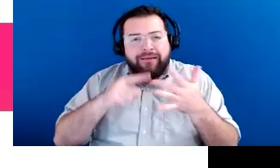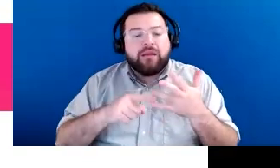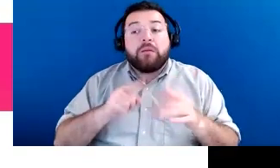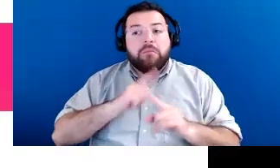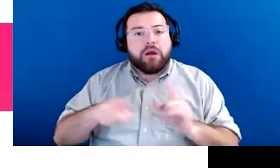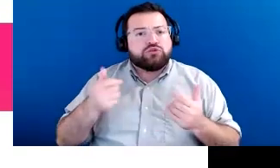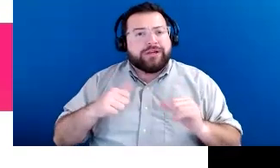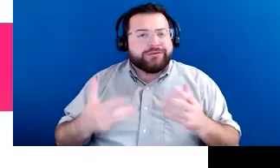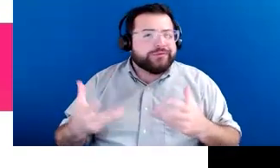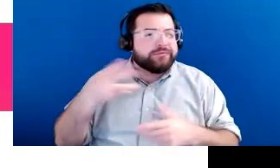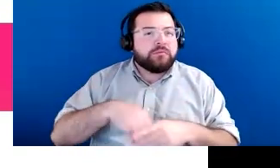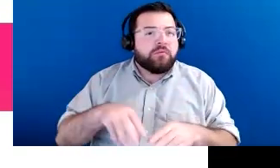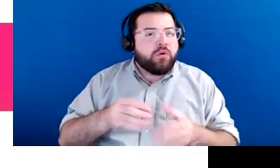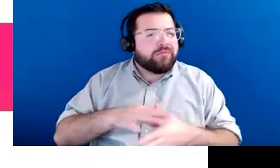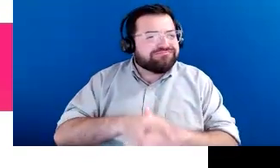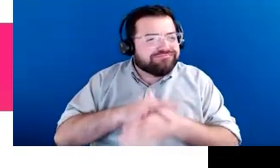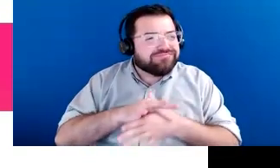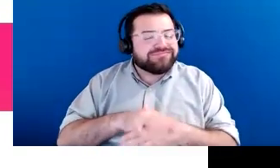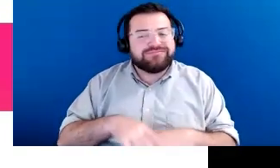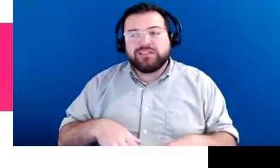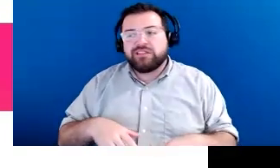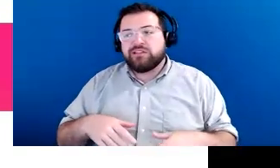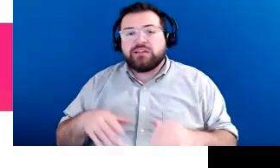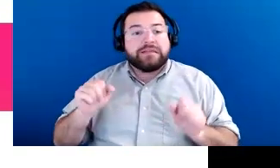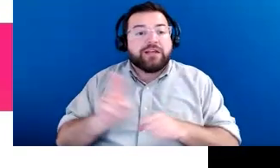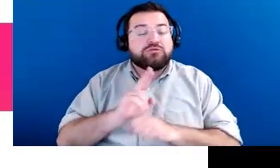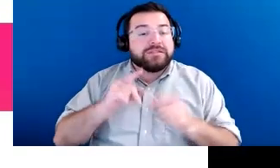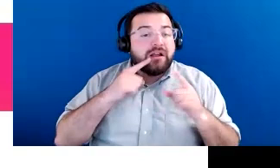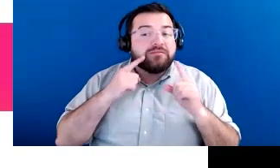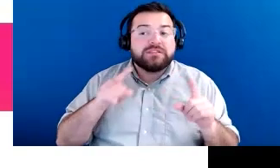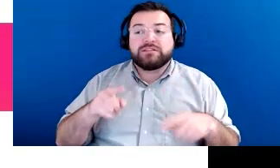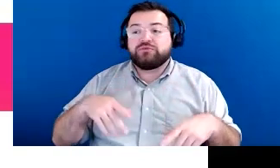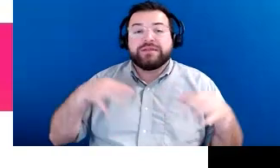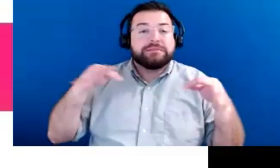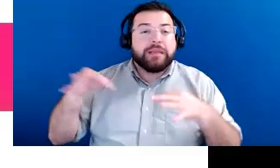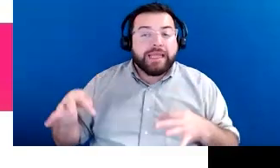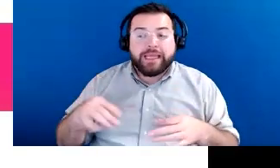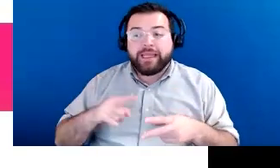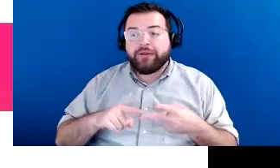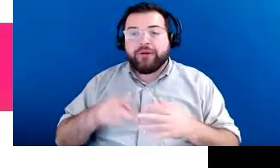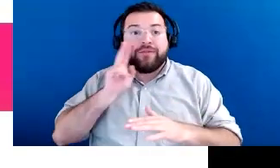So maybe we use it to explain or preview, summarize or clarify content.